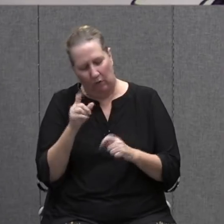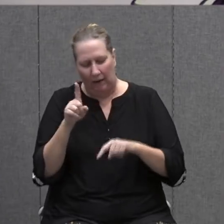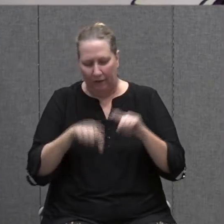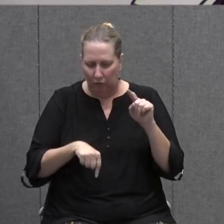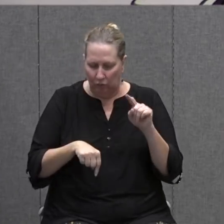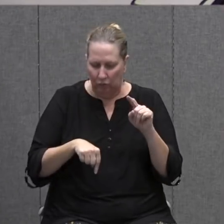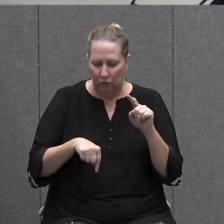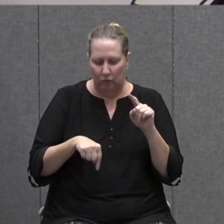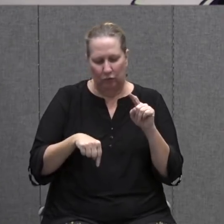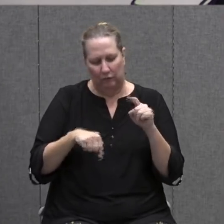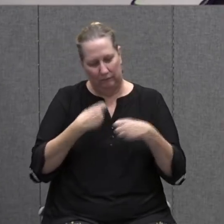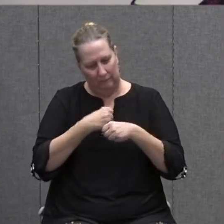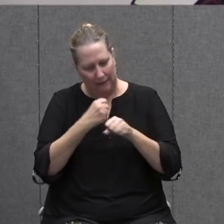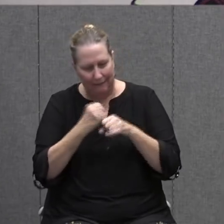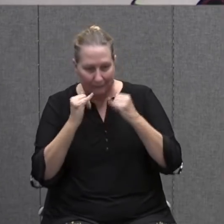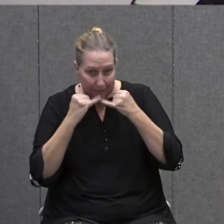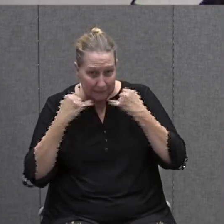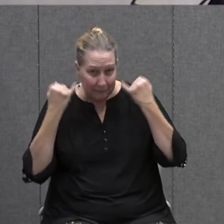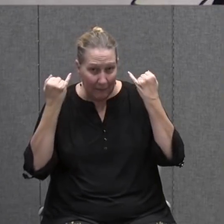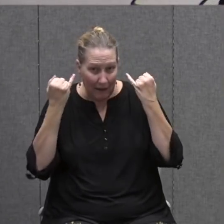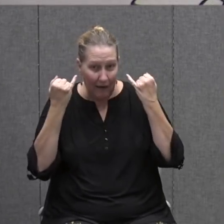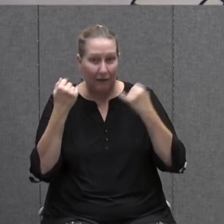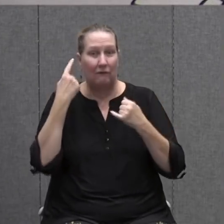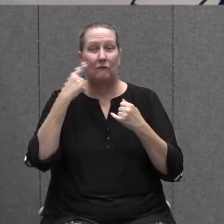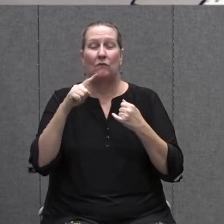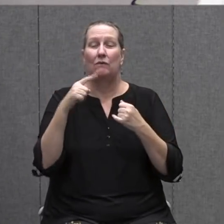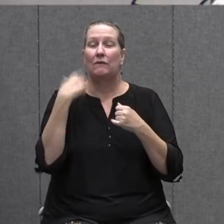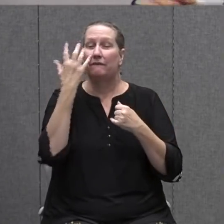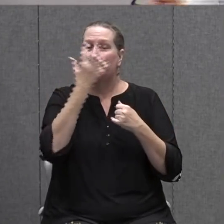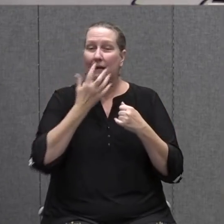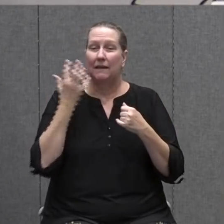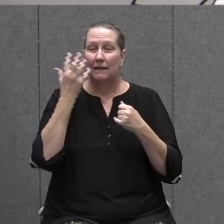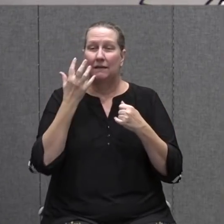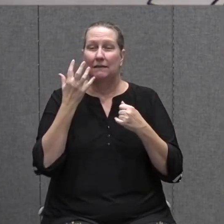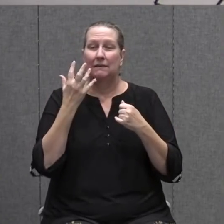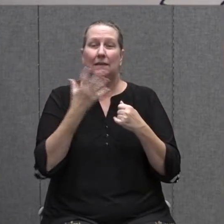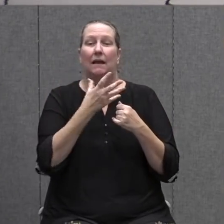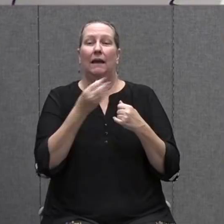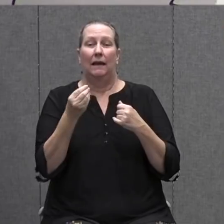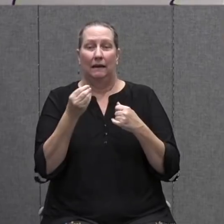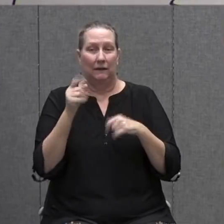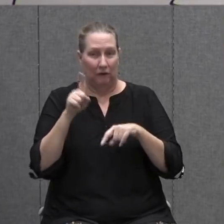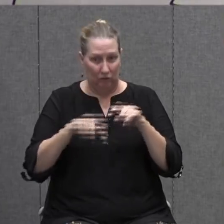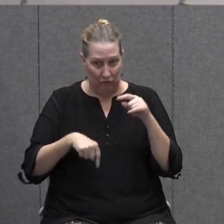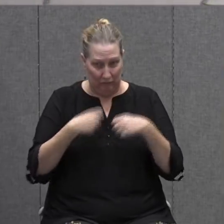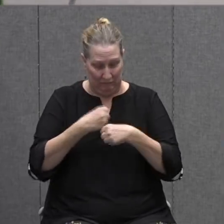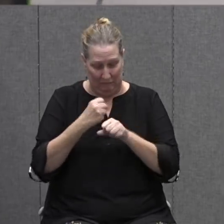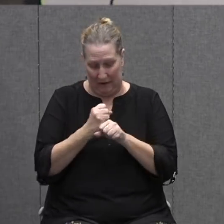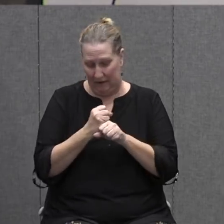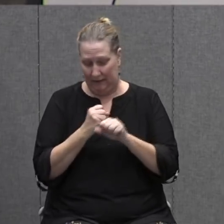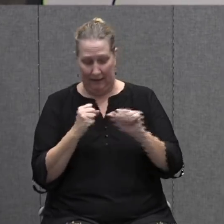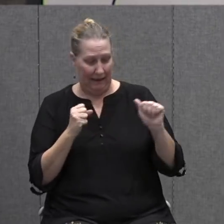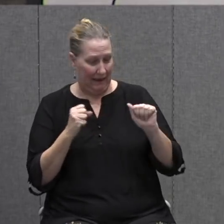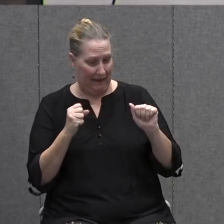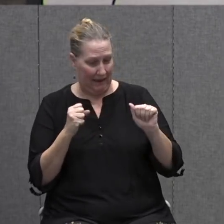I ran out of space because I only wanted to use these grids. And this is how computers work.